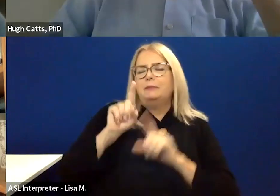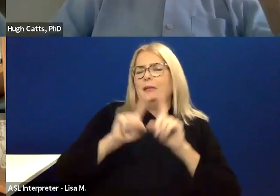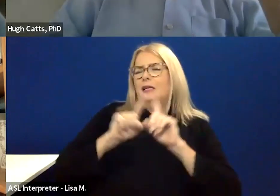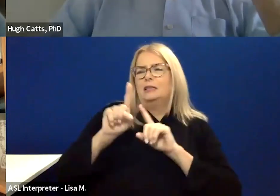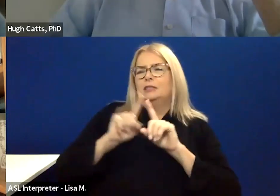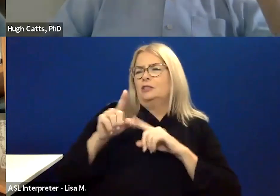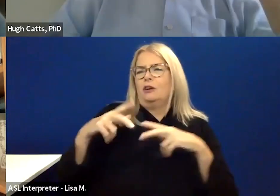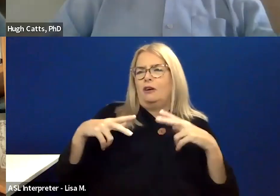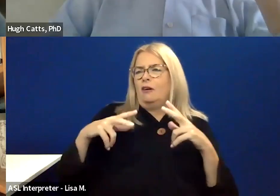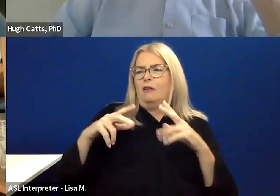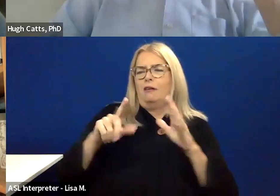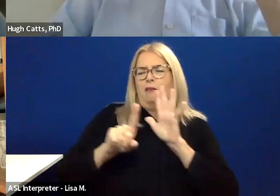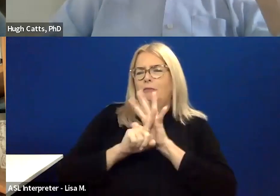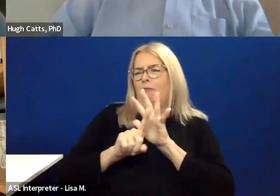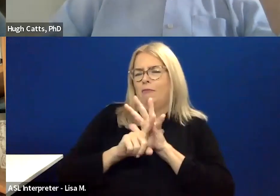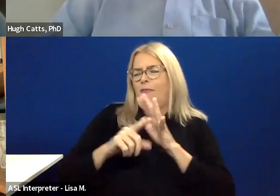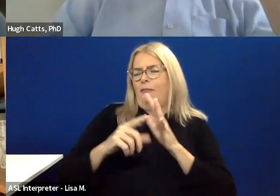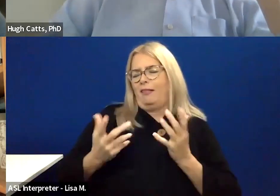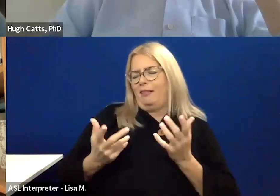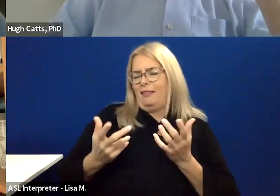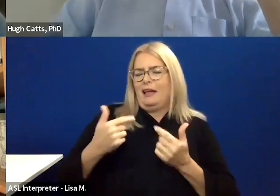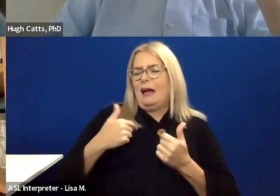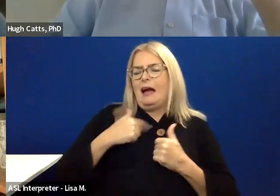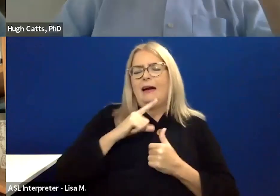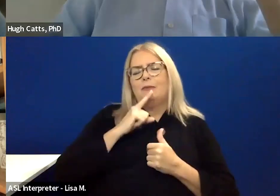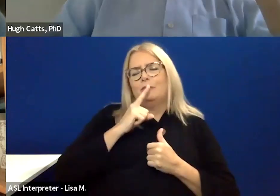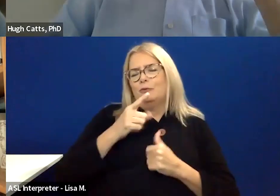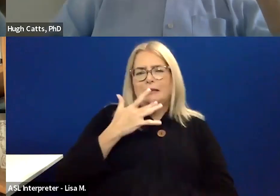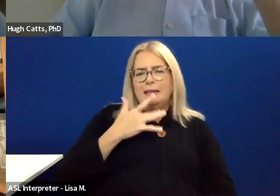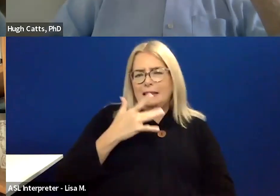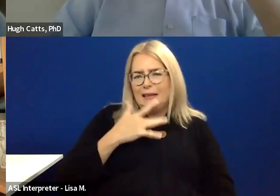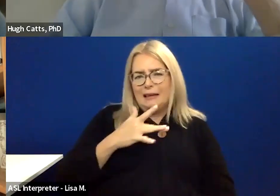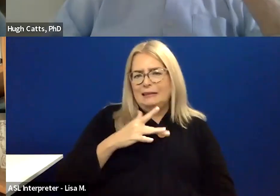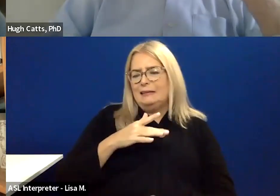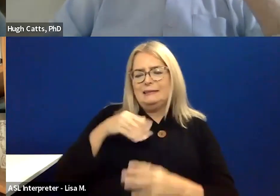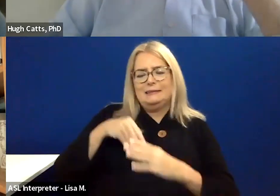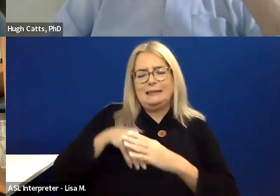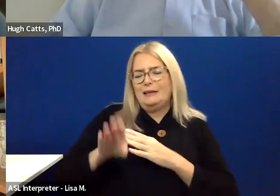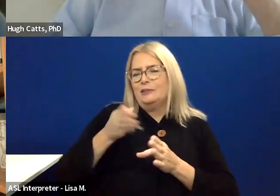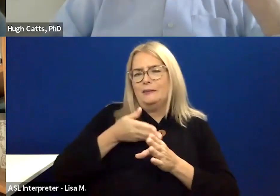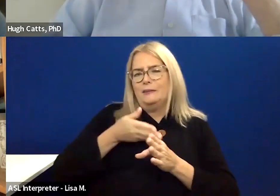lucky that uh I came into the field at the at a time when there was there was some really low